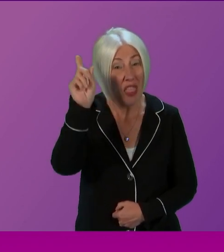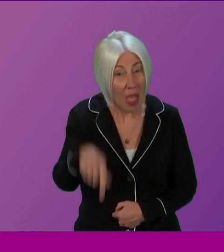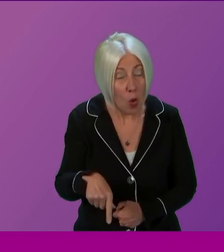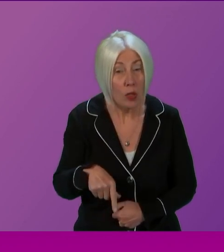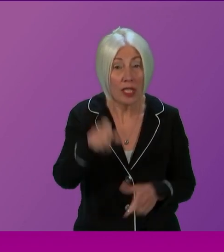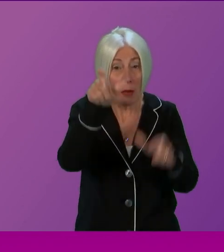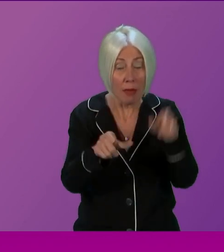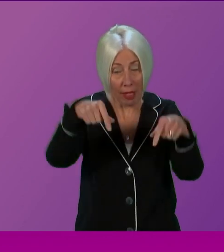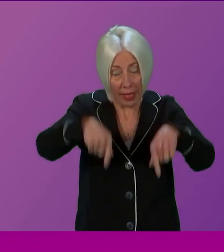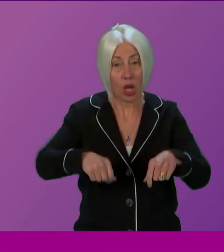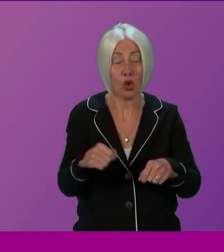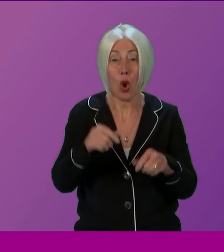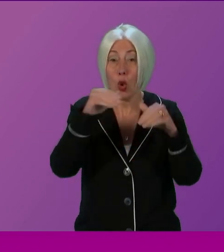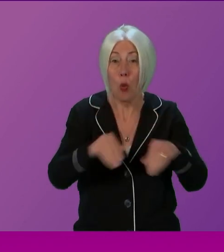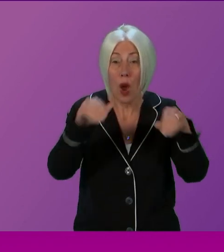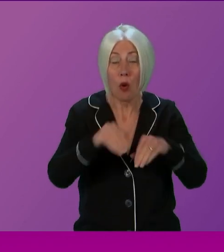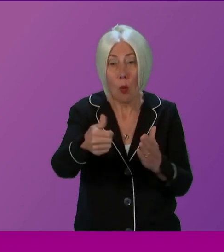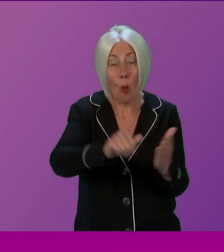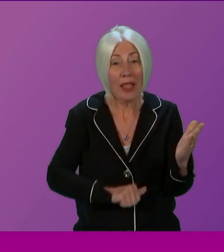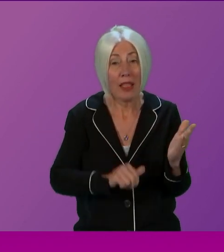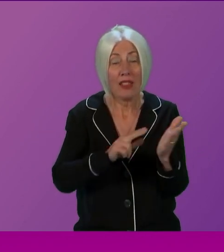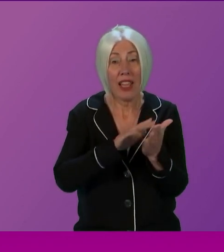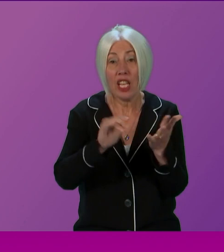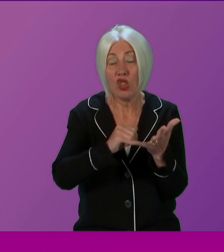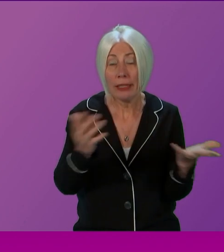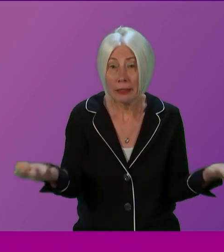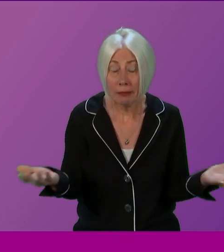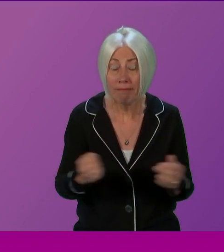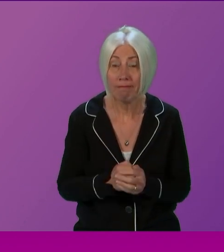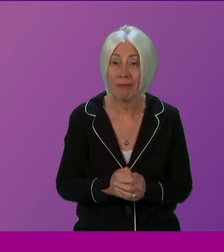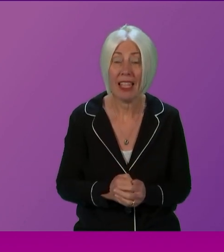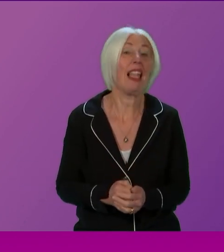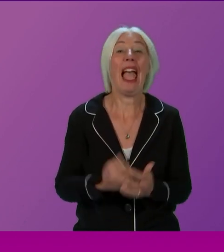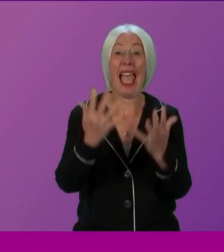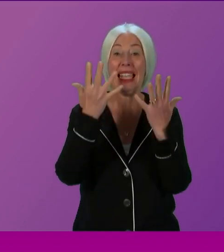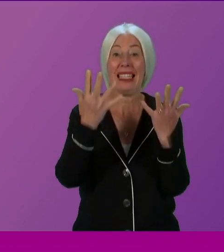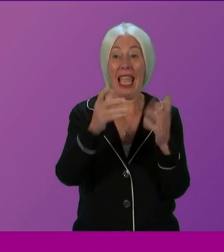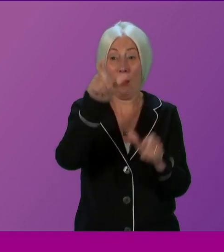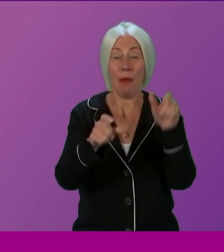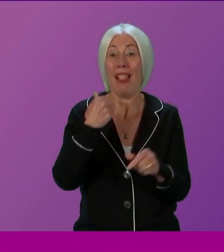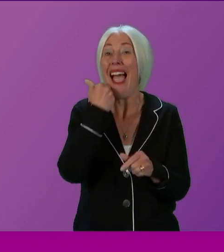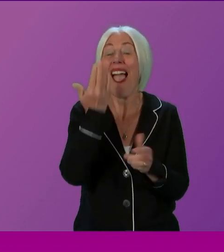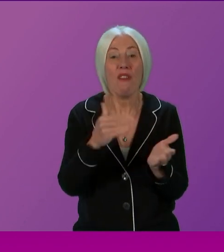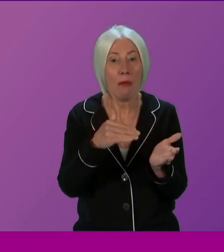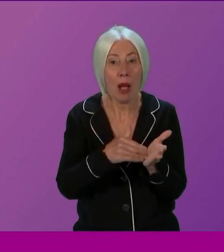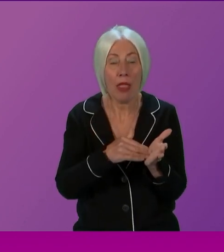Scots on an NHS waiting list just now, and 10 patients a month are travelling to Lithuania